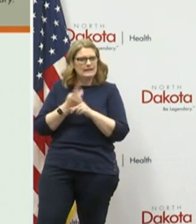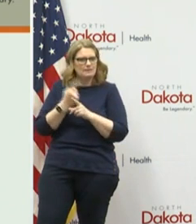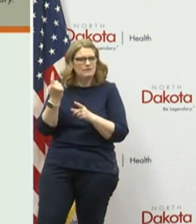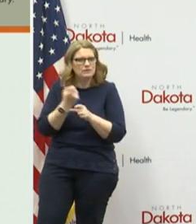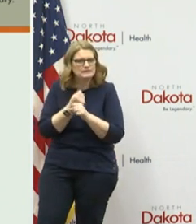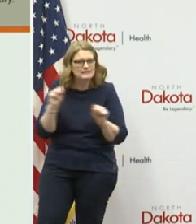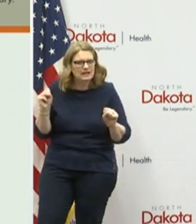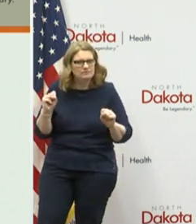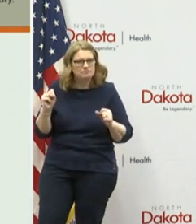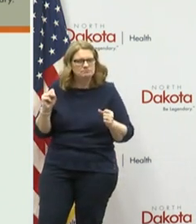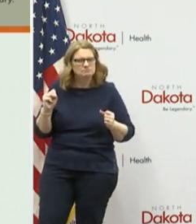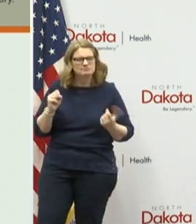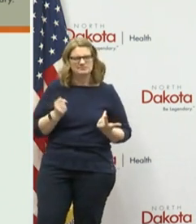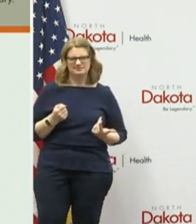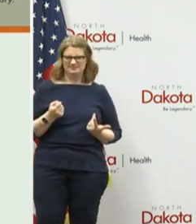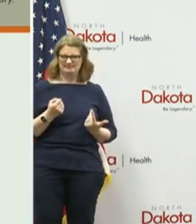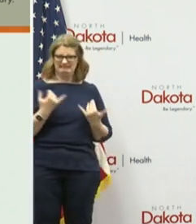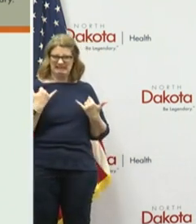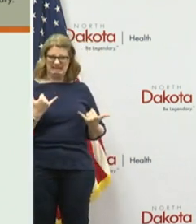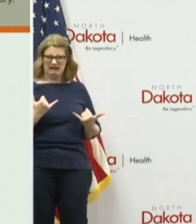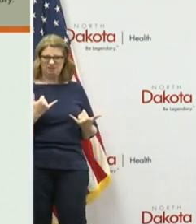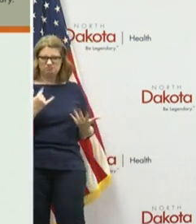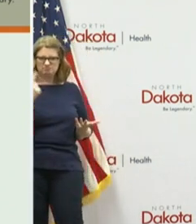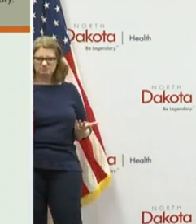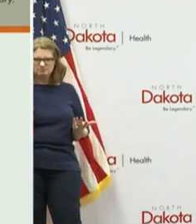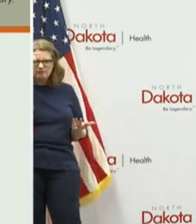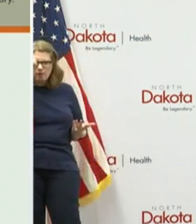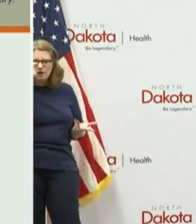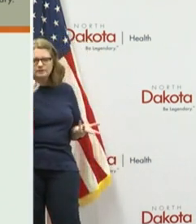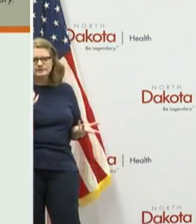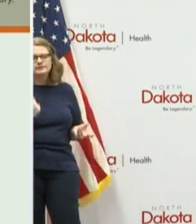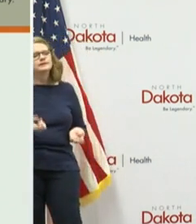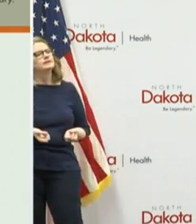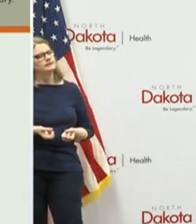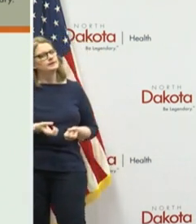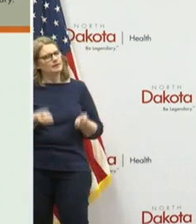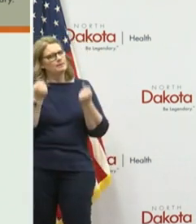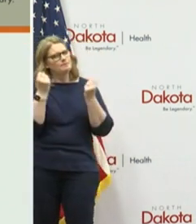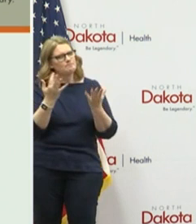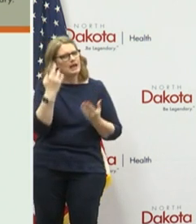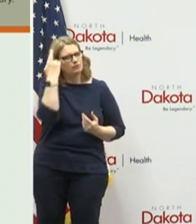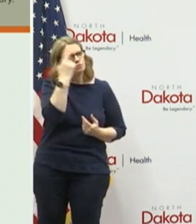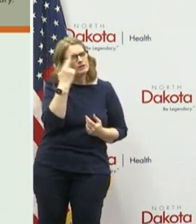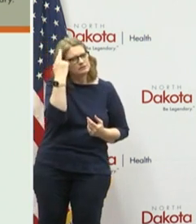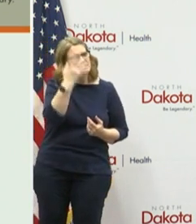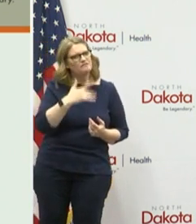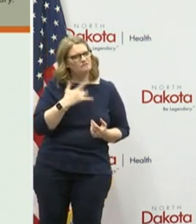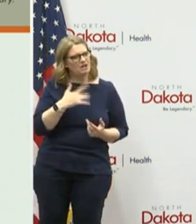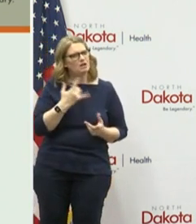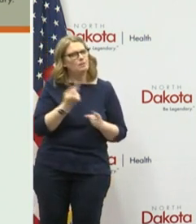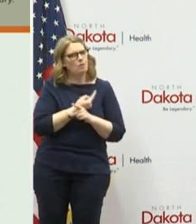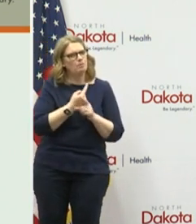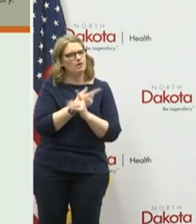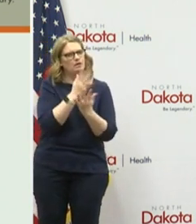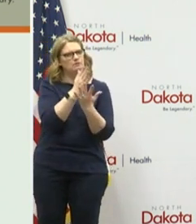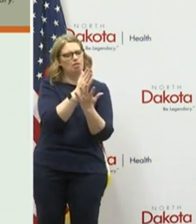CAN TAKE CARE OF YOUR TEAM MEMBERS AND CUSTOMERS IN A WAY WHERE YOU CAN KEEP THEM SAFE. PEOPLE MIGHT SAY WHY NOW?